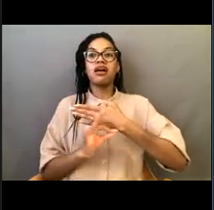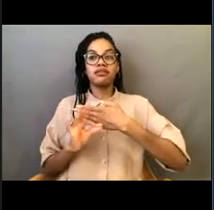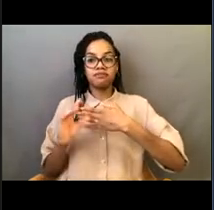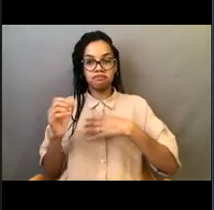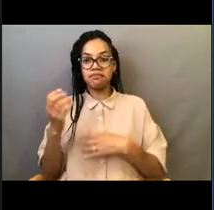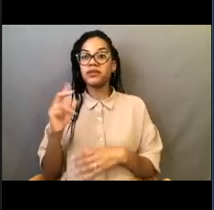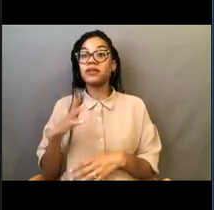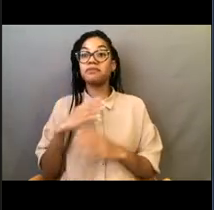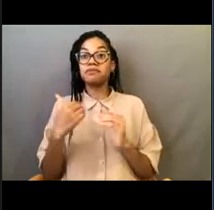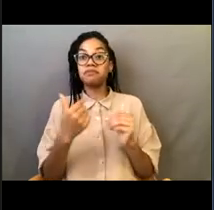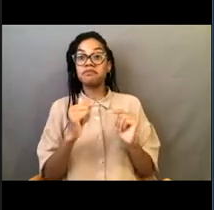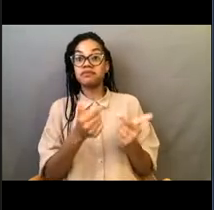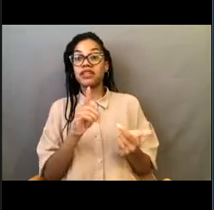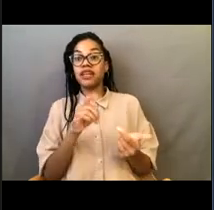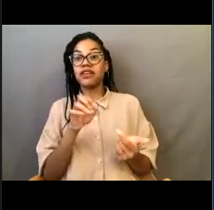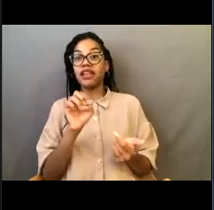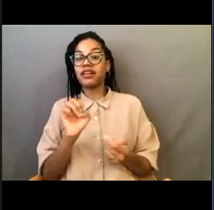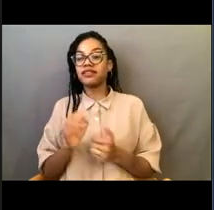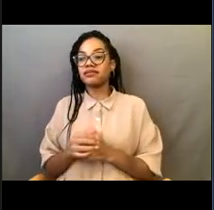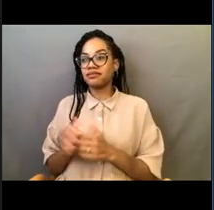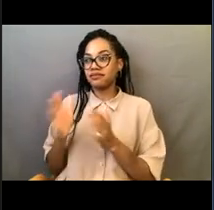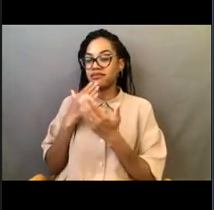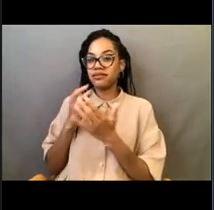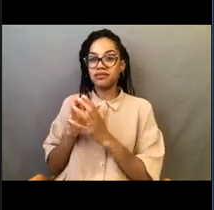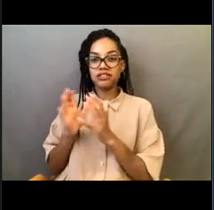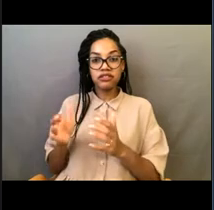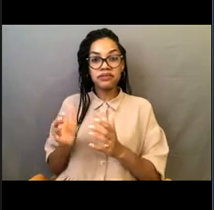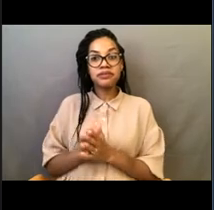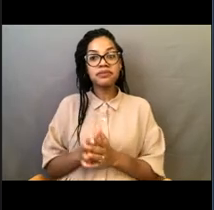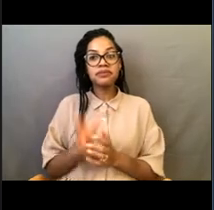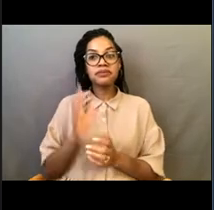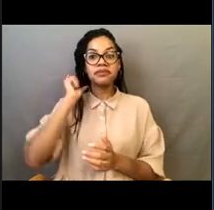Back to you. - Great, thanks. So you're correct with some of them.